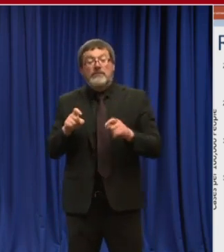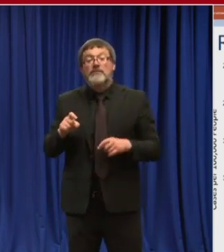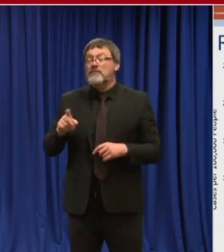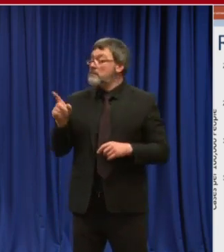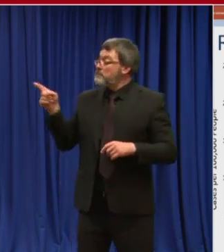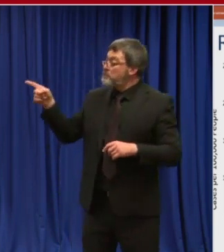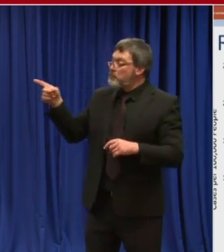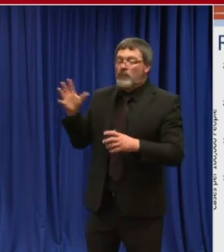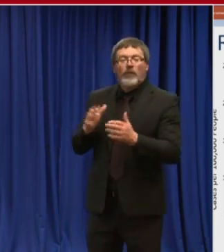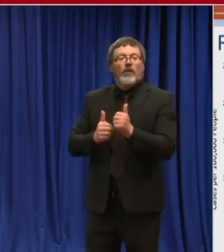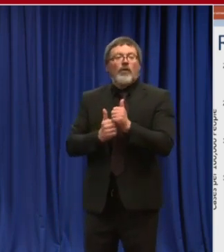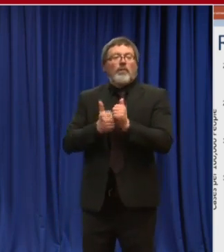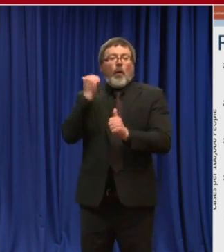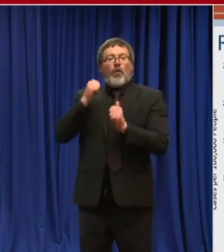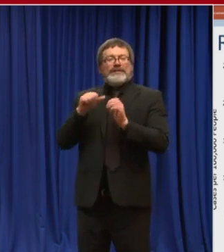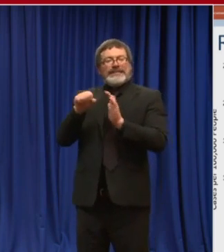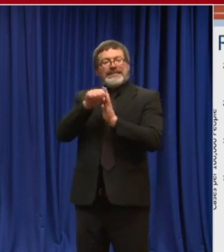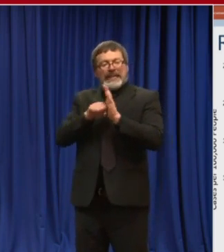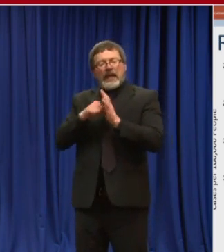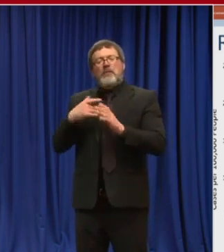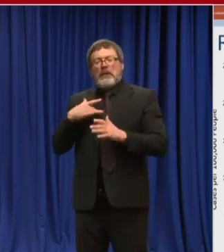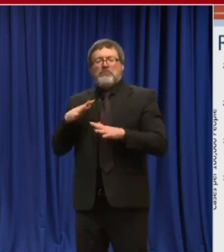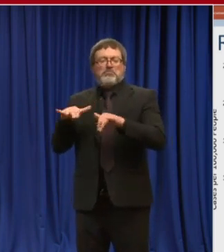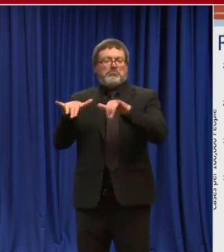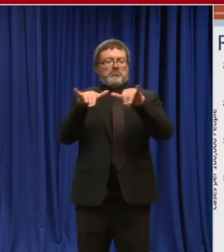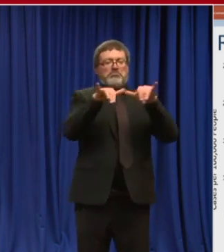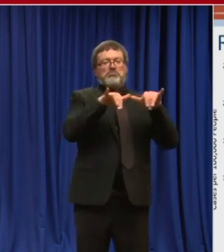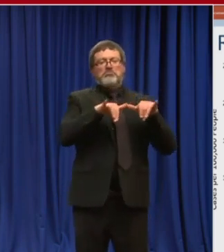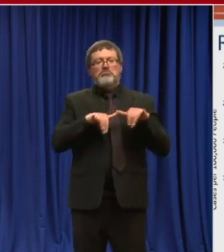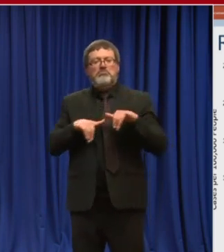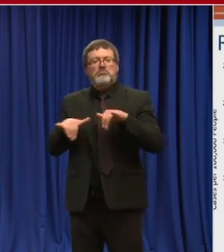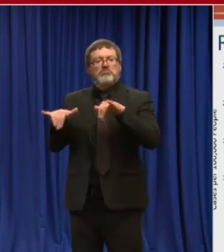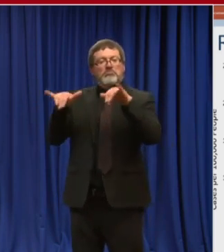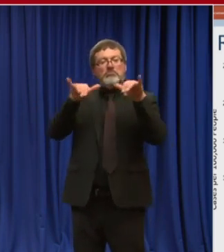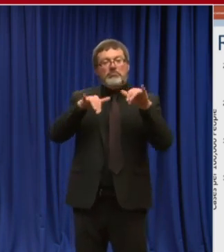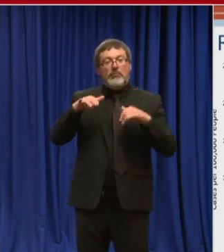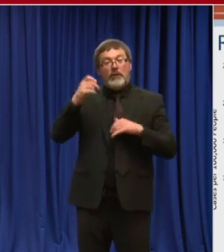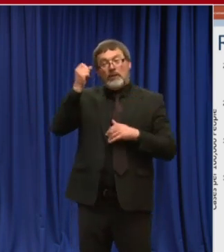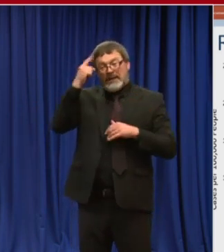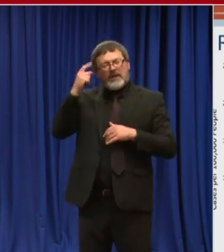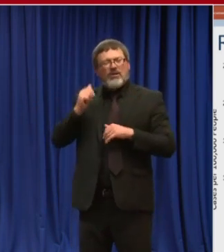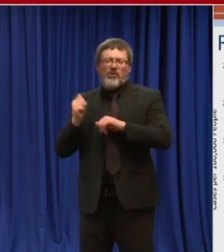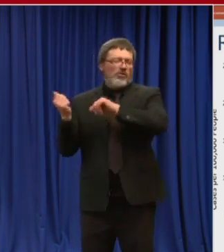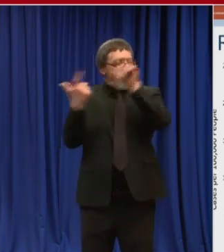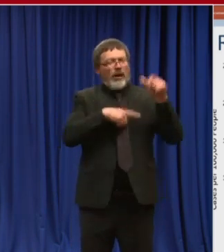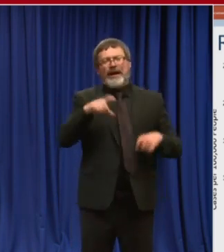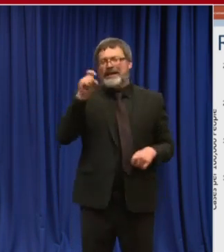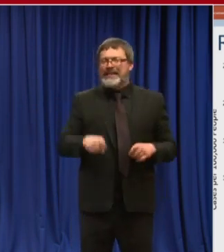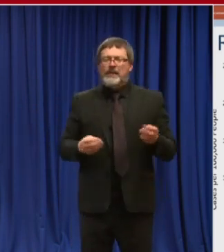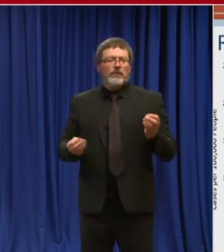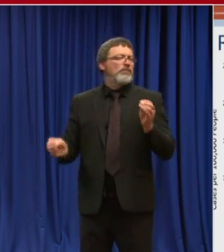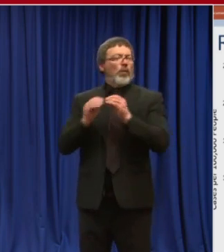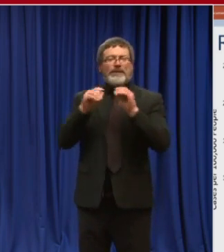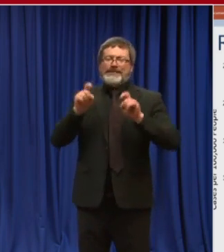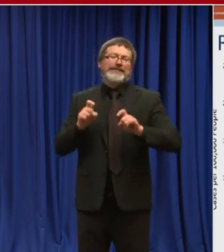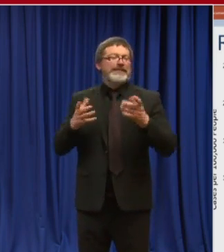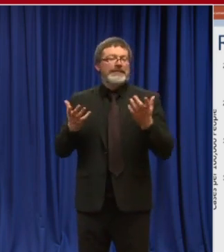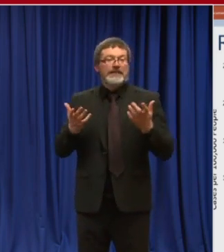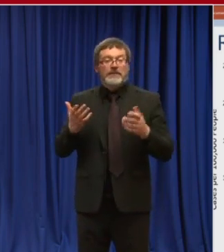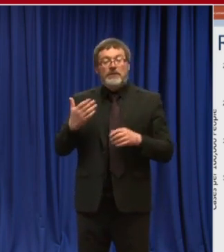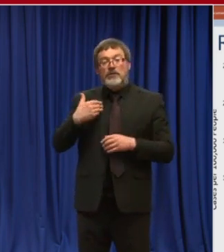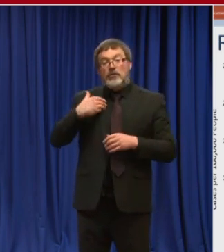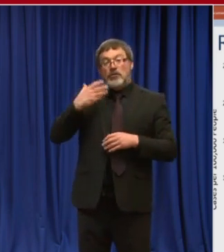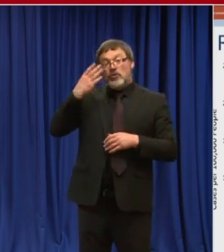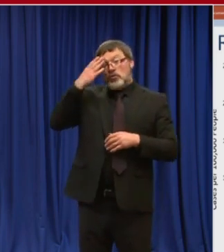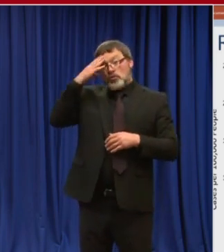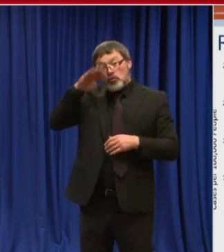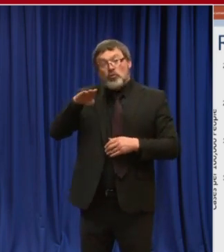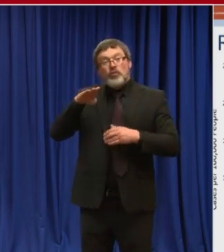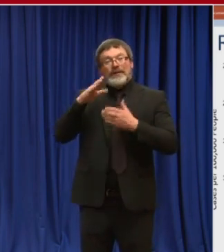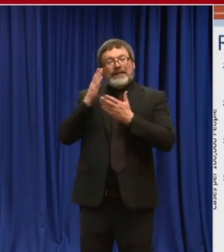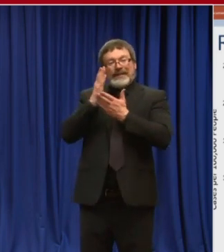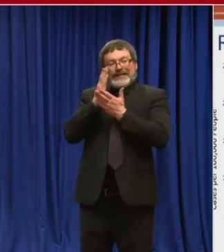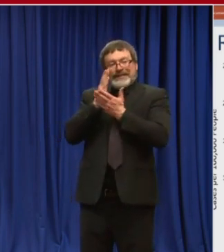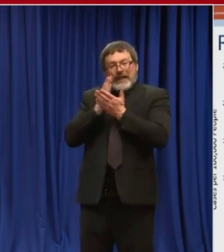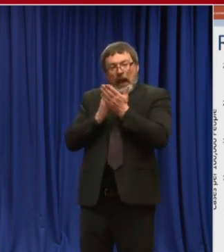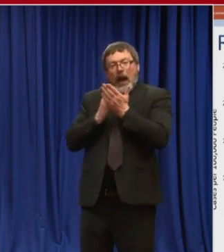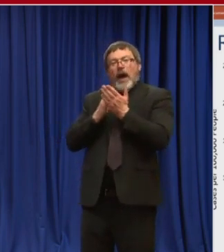WHAT I WILL SAY IS THAT MOST IF NOT, ALL STATES ARE IN A SIMILAR POSITION TO NEW HAMPSHIRE IN TERMS OF NEEDING TO PRIORITIZE TESTING TO SOME EXTENT GIVEN THE LIMITATIONS NOT NOT IN TEST